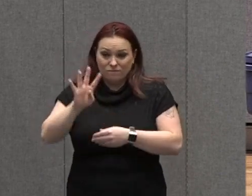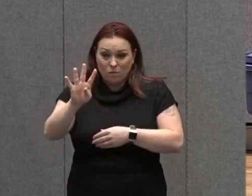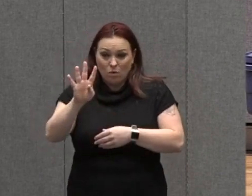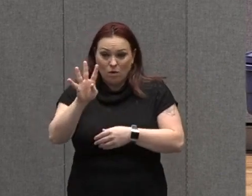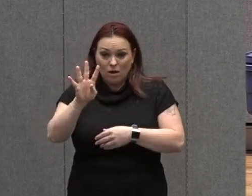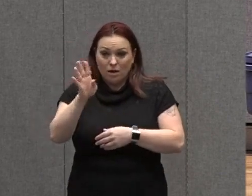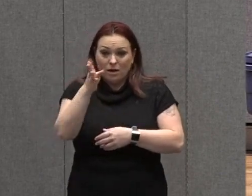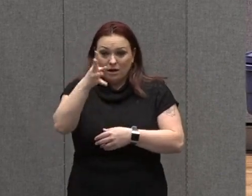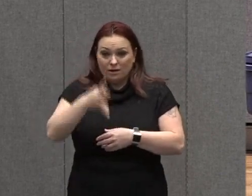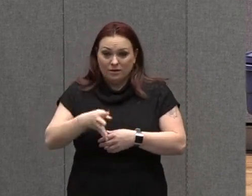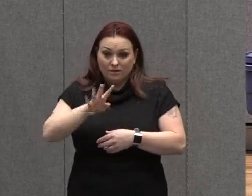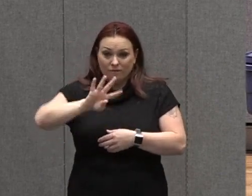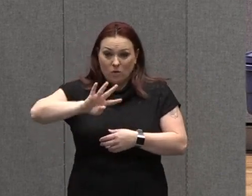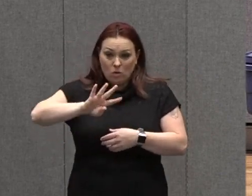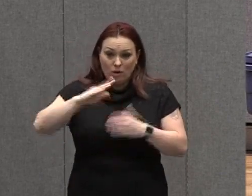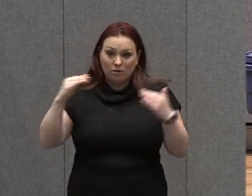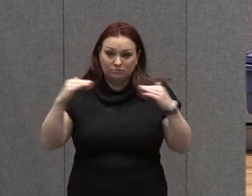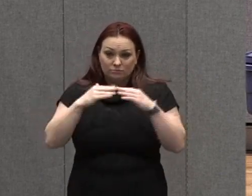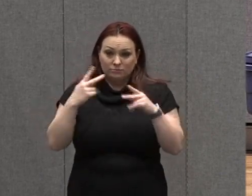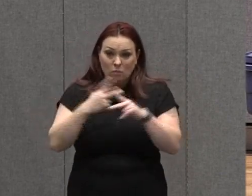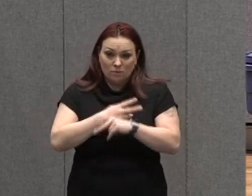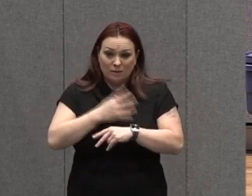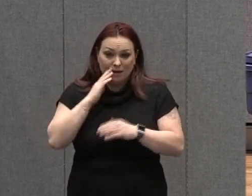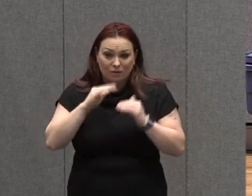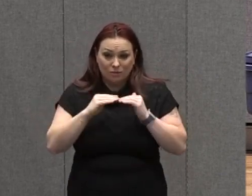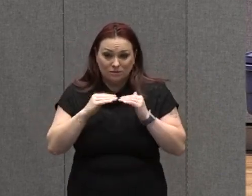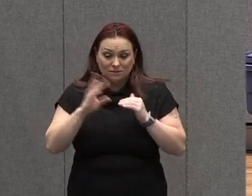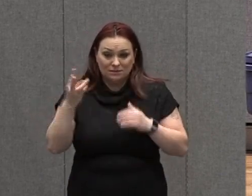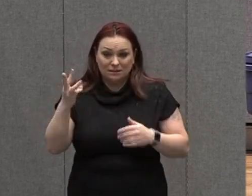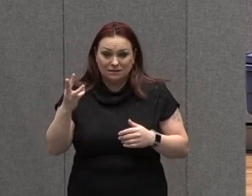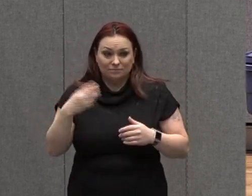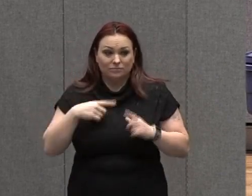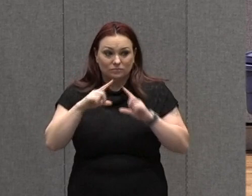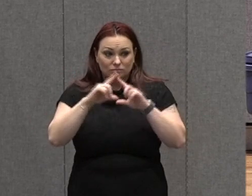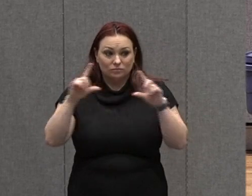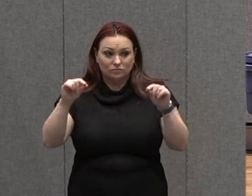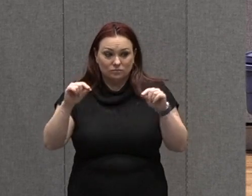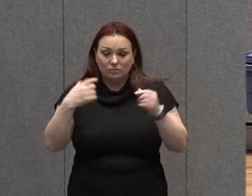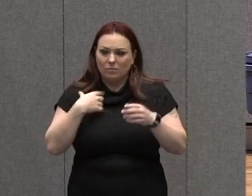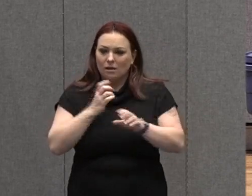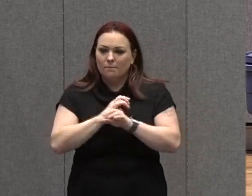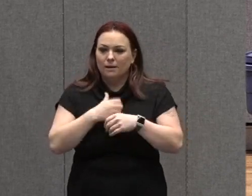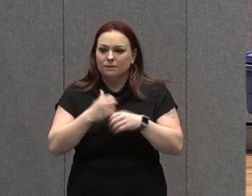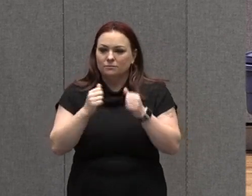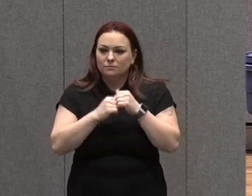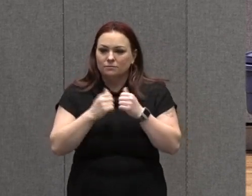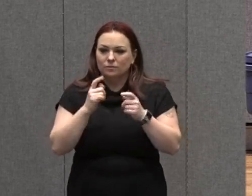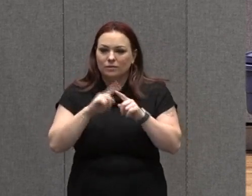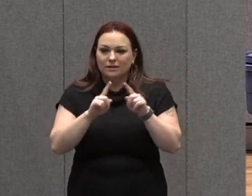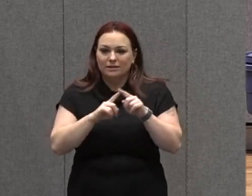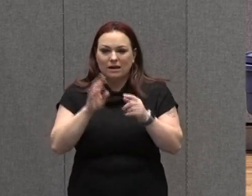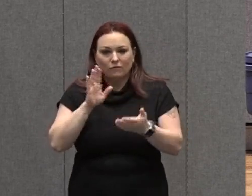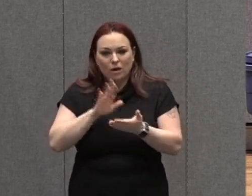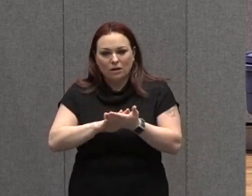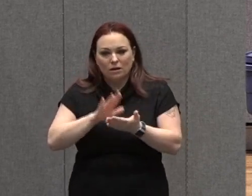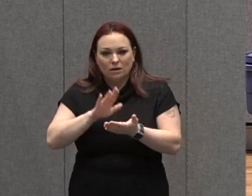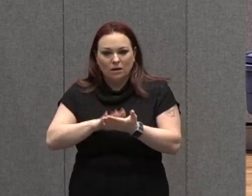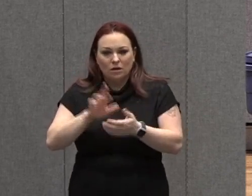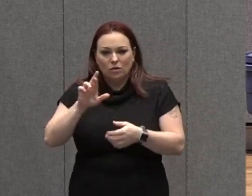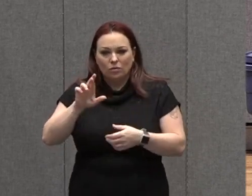Okay so I have these cards I made with all these rhythms. So we have a ta,